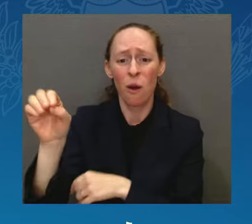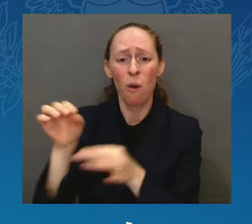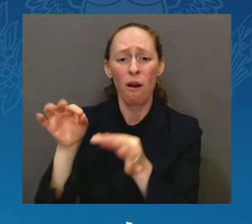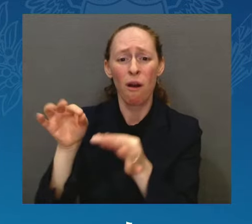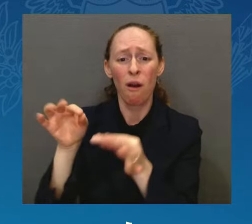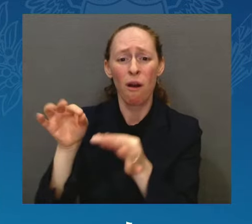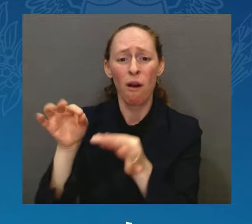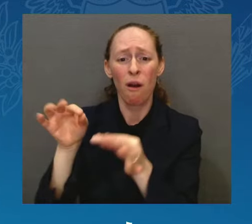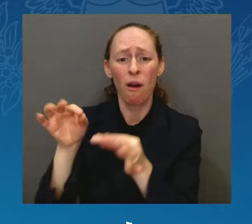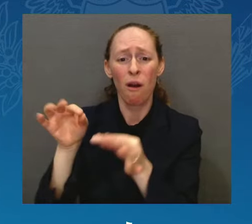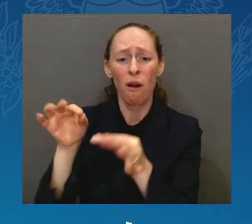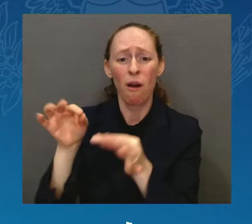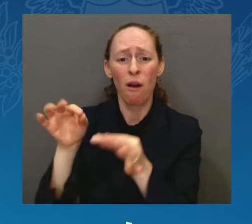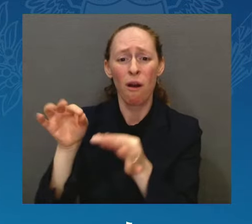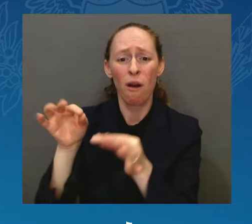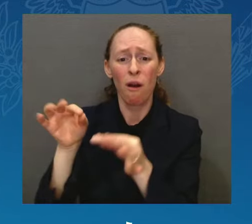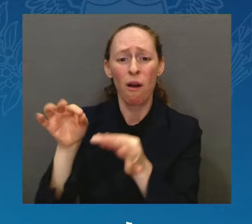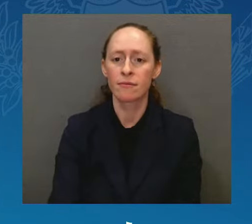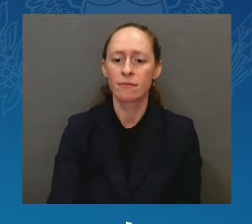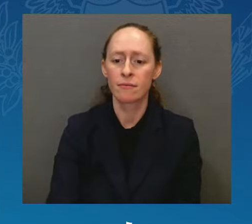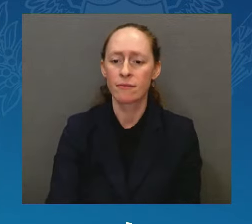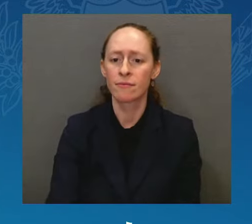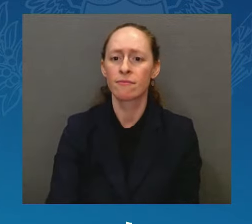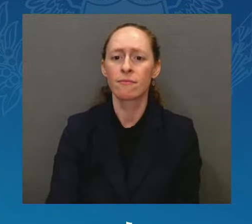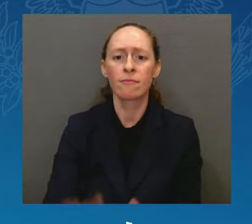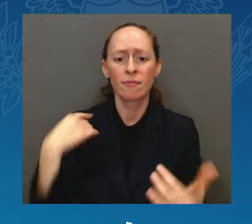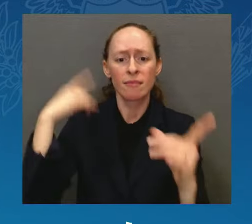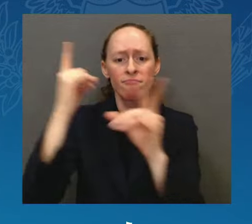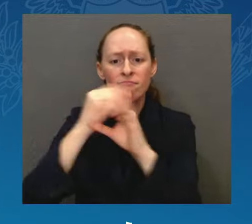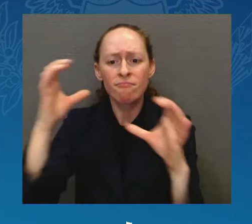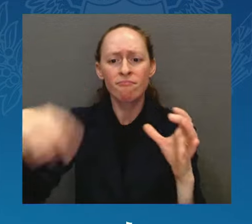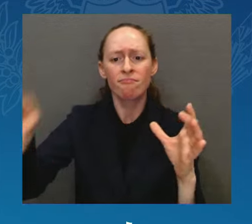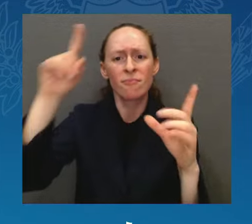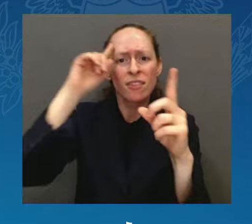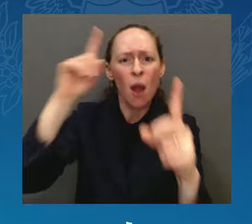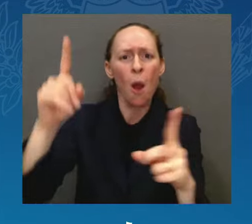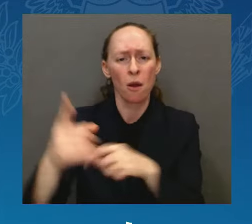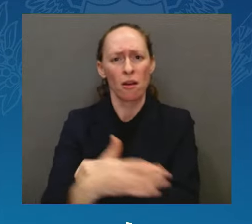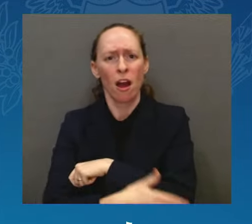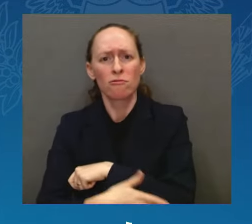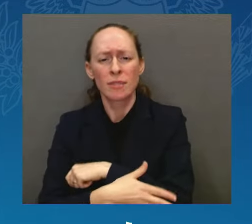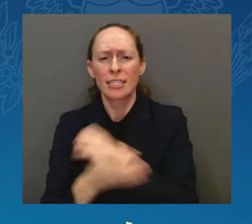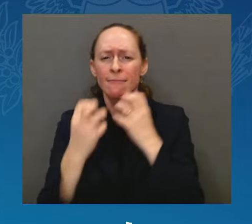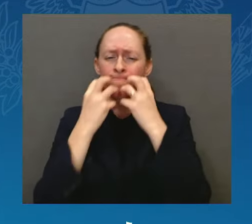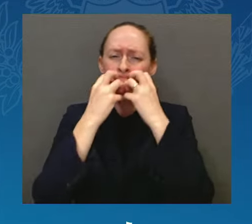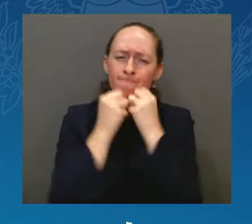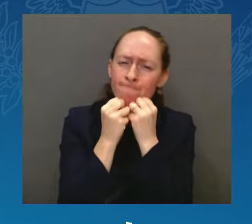some of the most patriotic among us, who believe in who we are as a nation